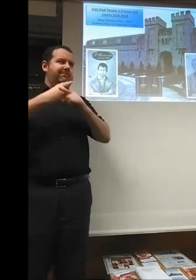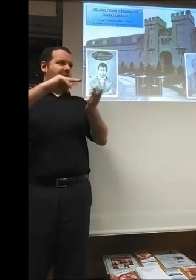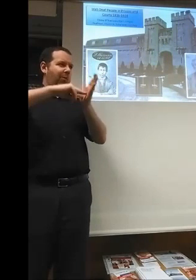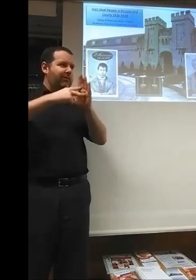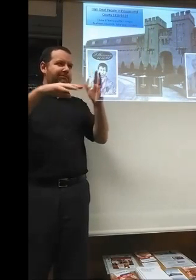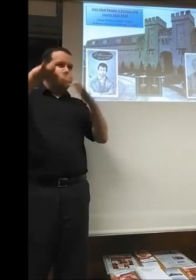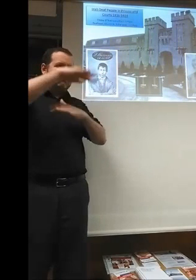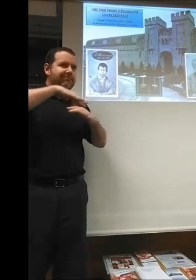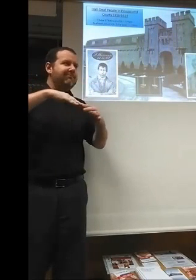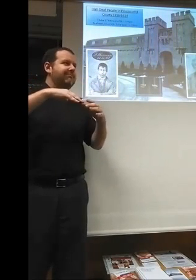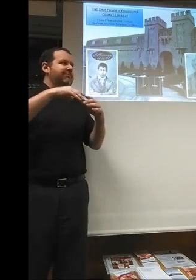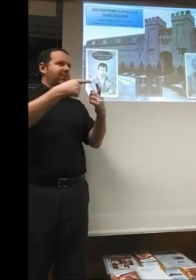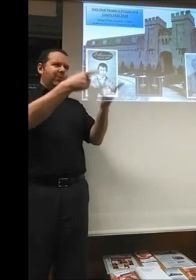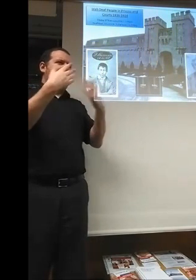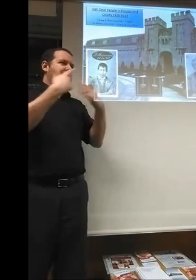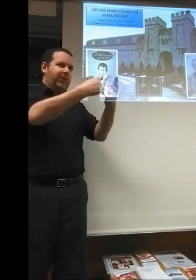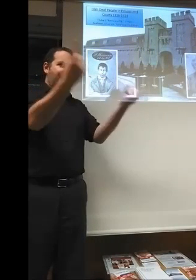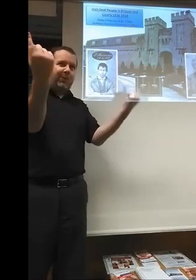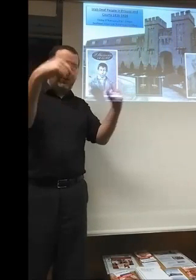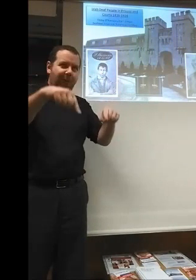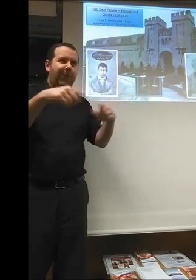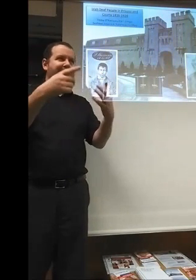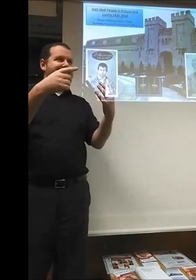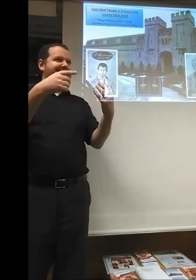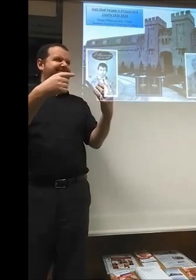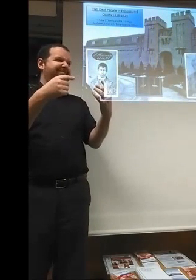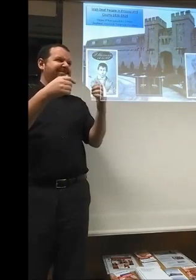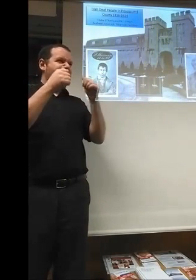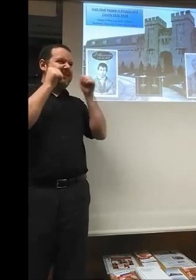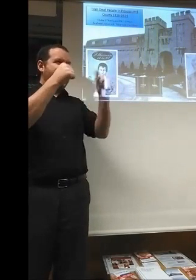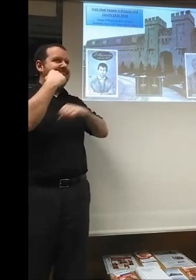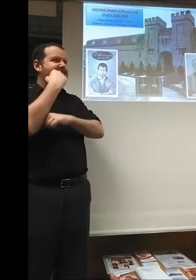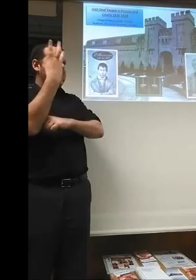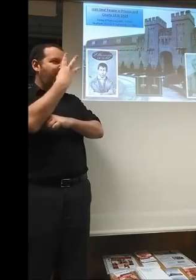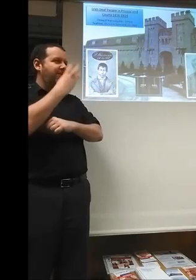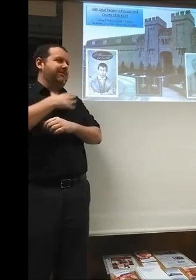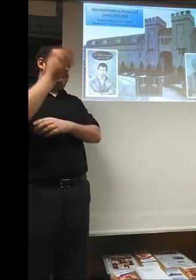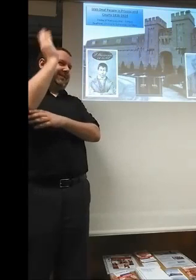come and helping me organize and thanks for everyone else to come as well thanks for attending